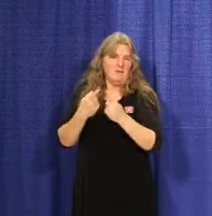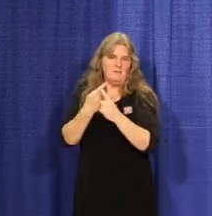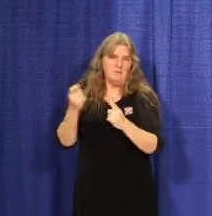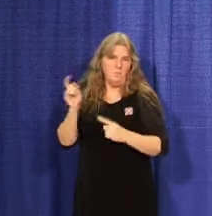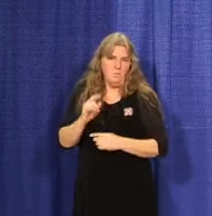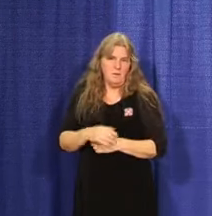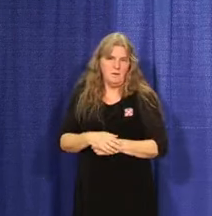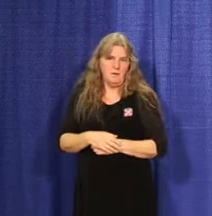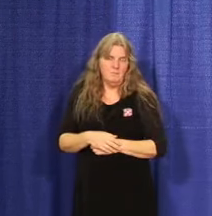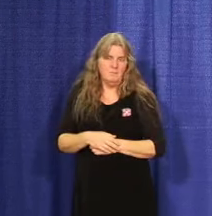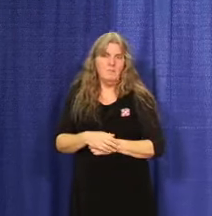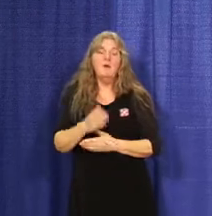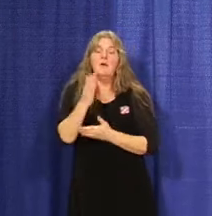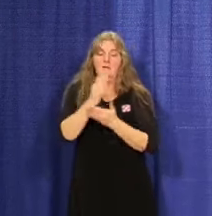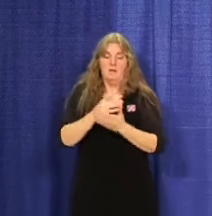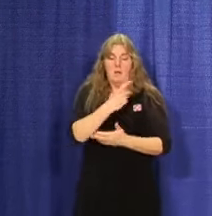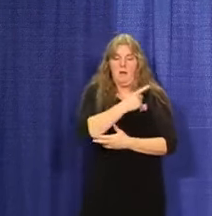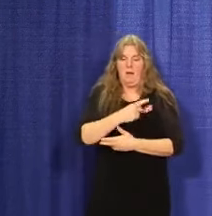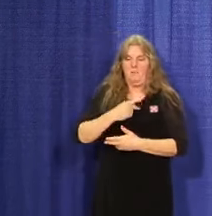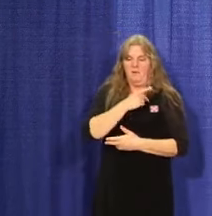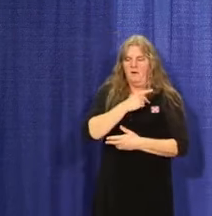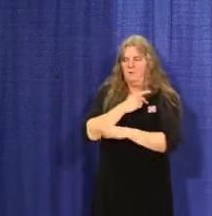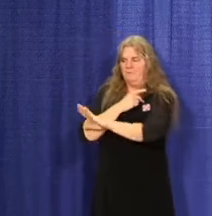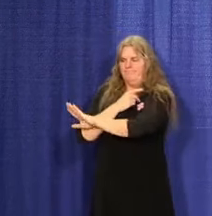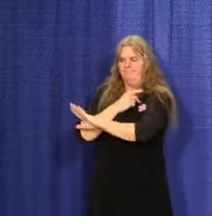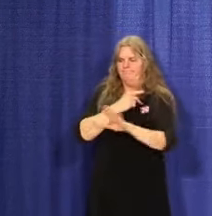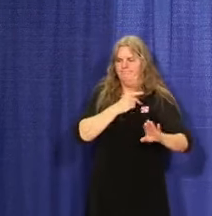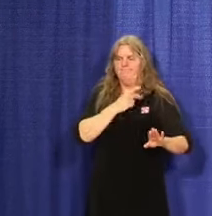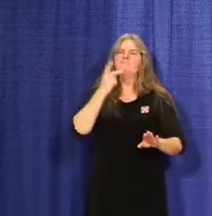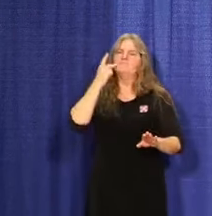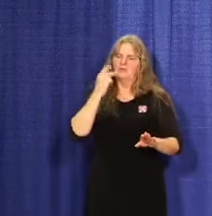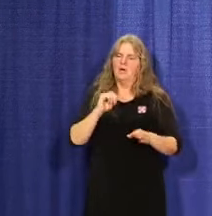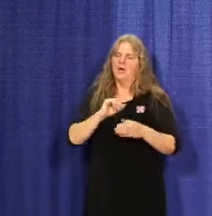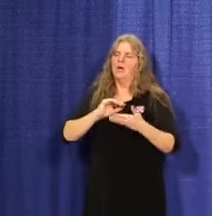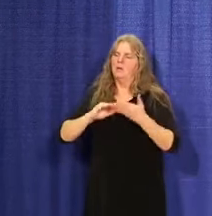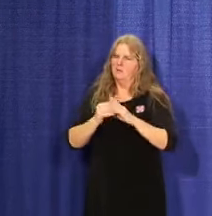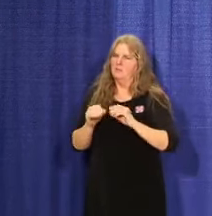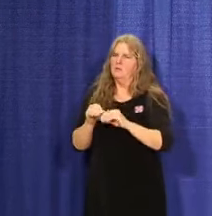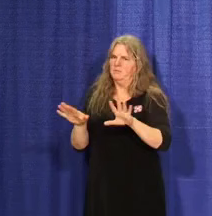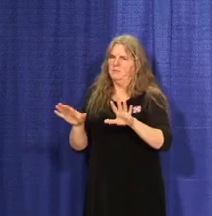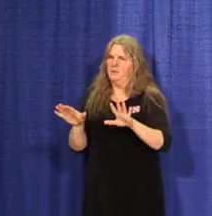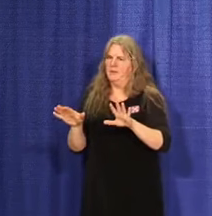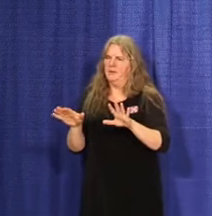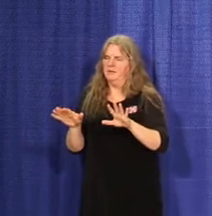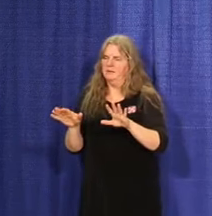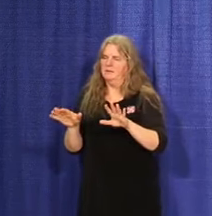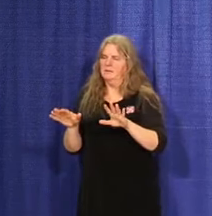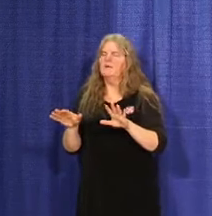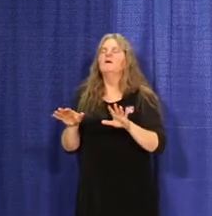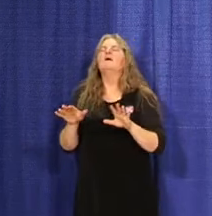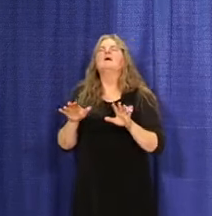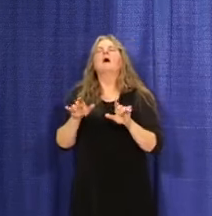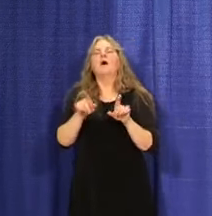community spread, all the major provinces and somewhat in smaller ones like Manitoba as well.